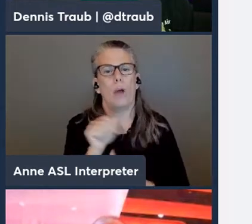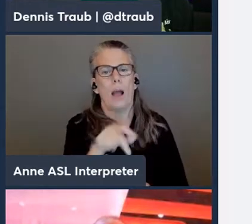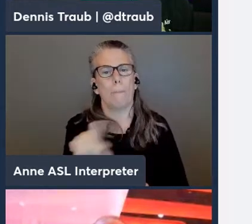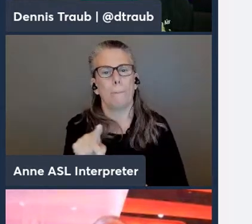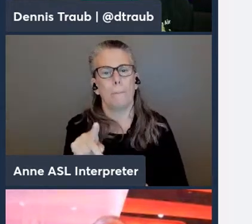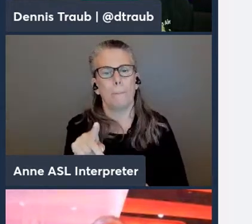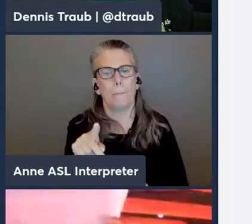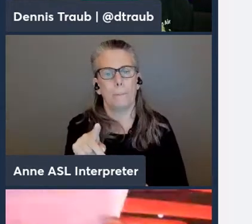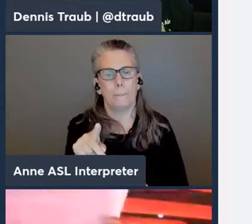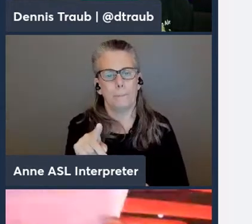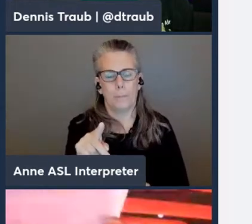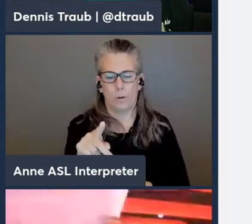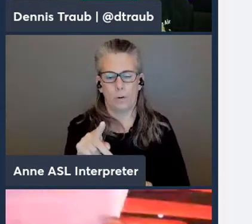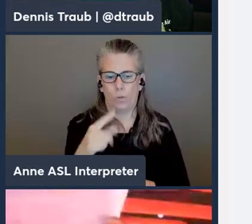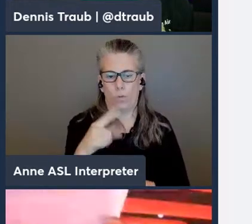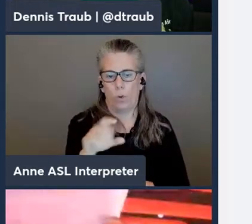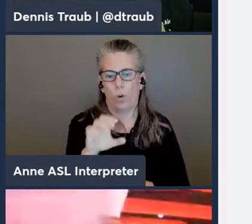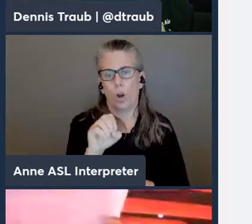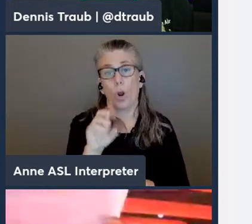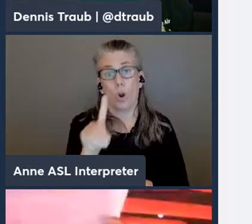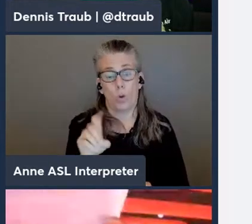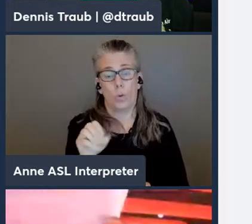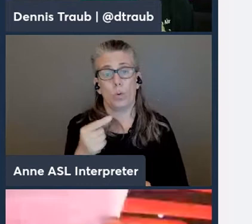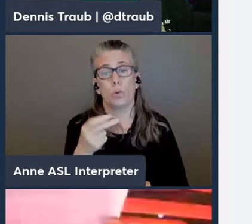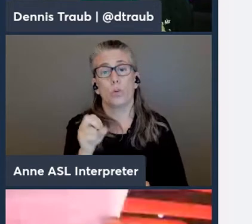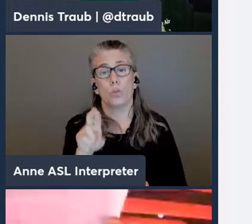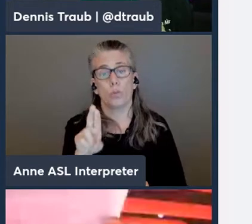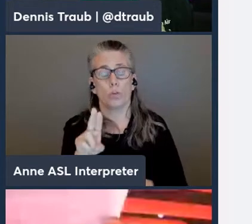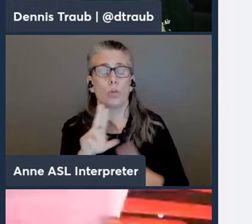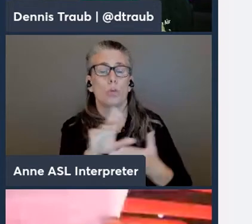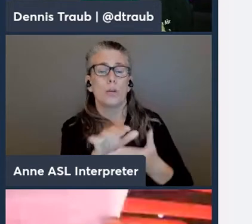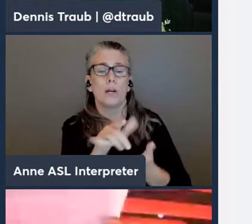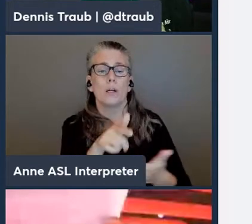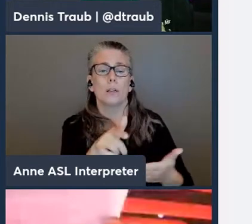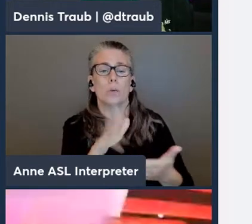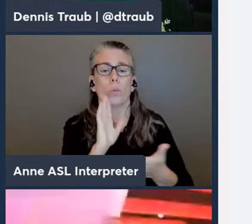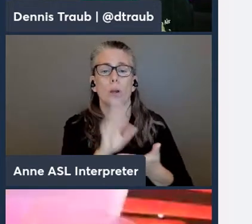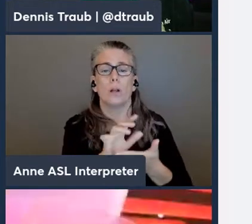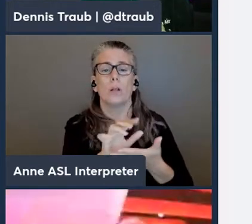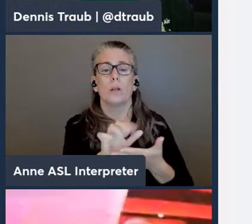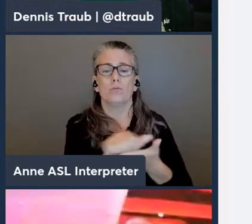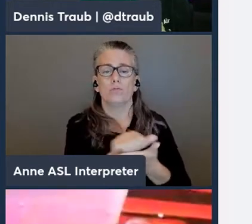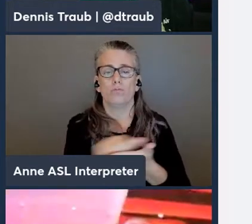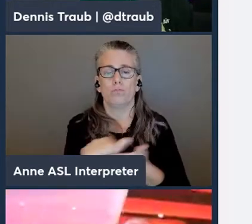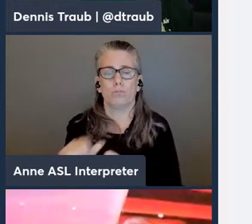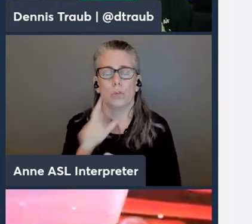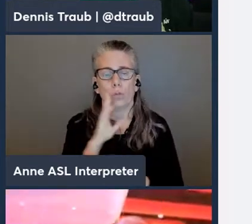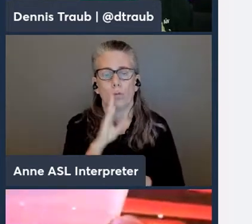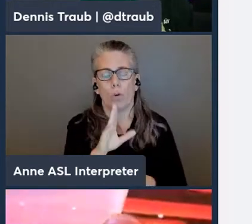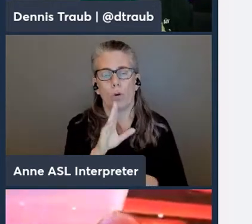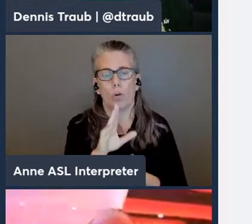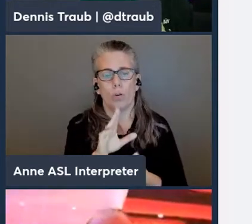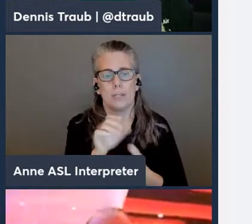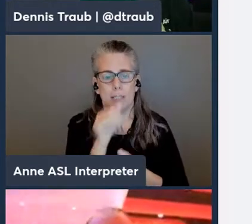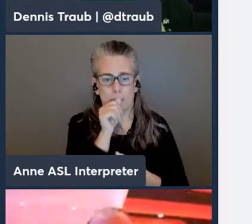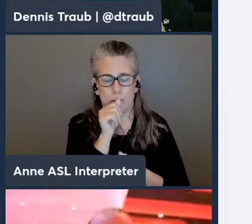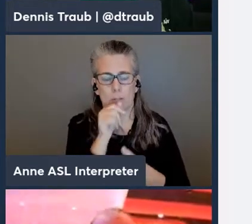I'll go through and scan it for hard-coded secrets, and then we'll see what that comes up with. Okay. Take us through it. Yeah. So like I said,